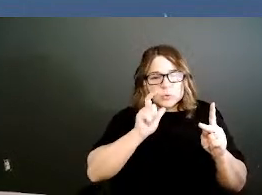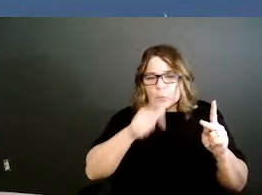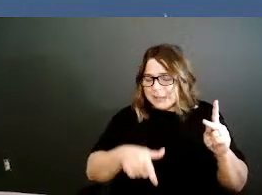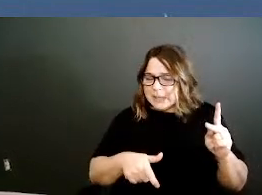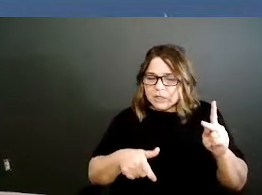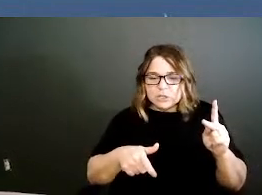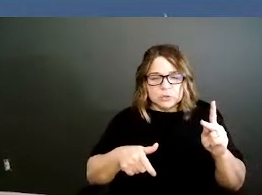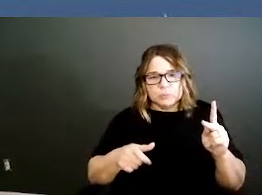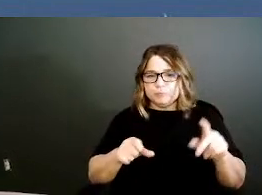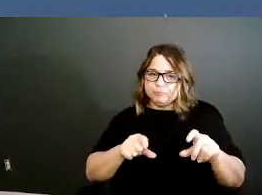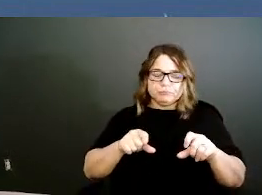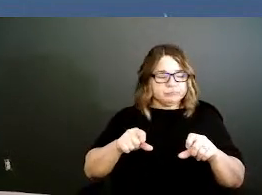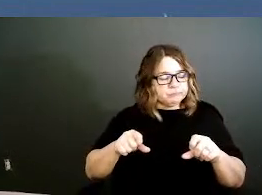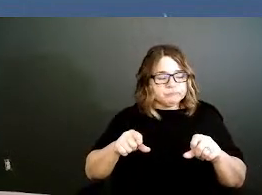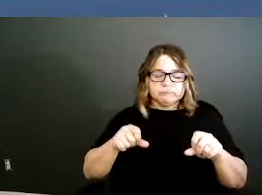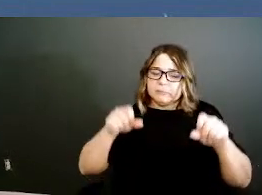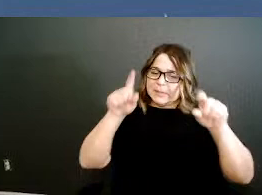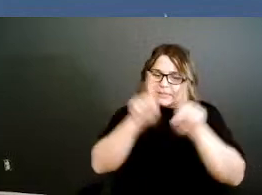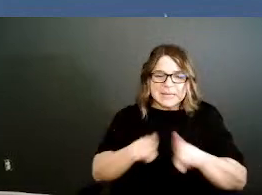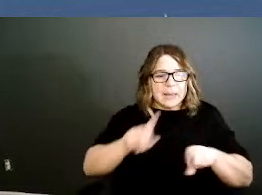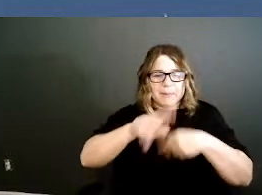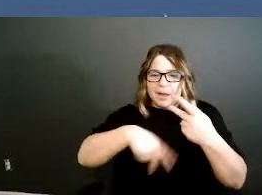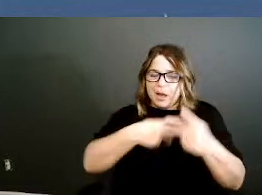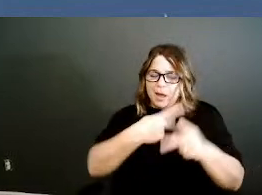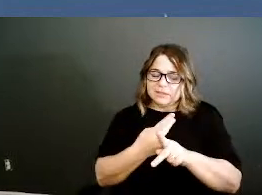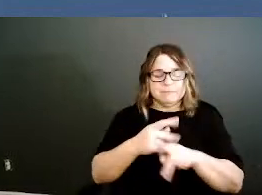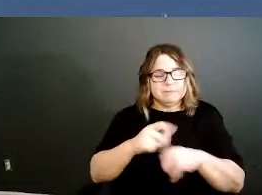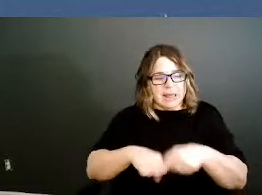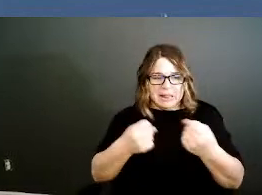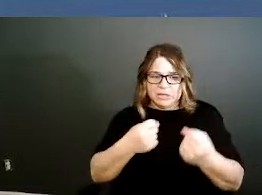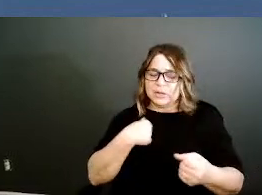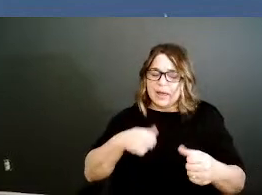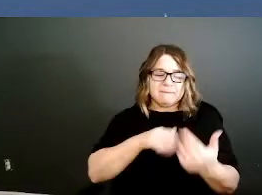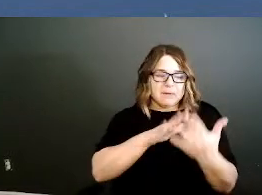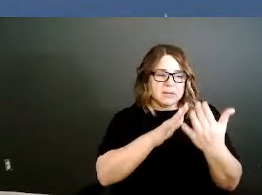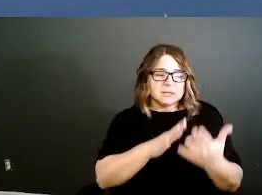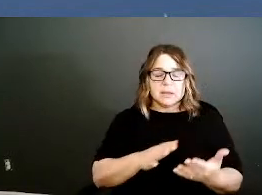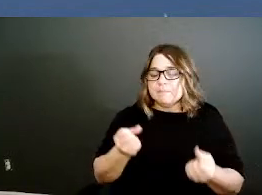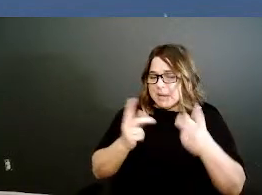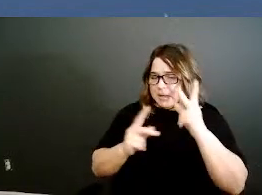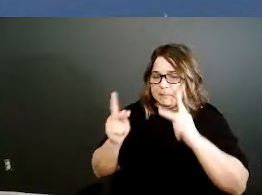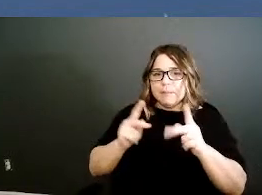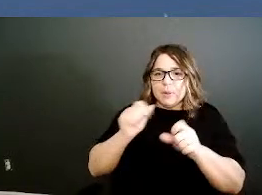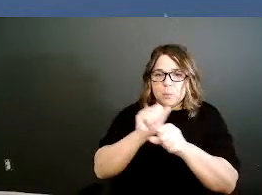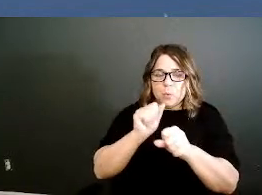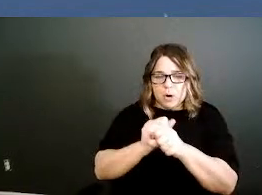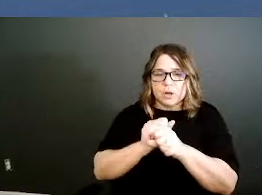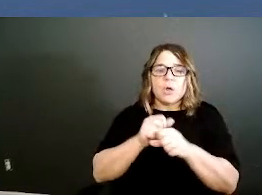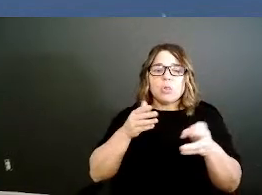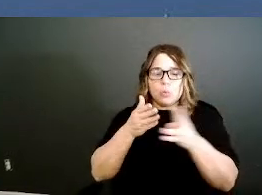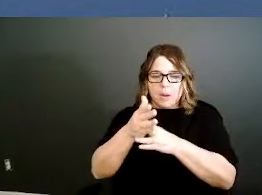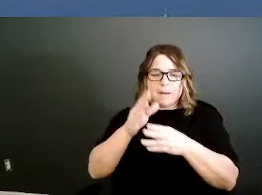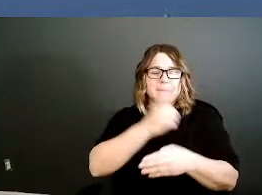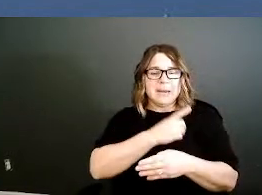[ALARM] -- PAID SICK TIME. ≫ COUNCIL PRESIDENT THANK YOU, AND I KNOW